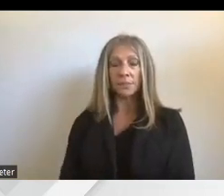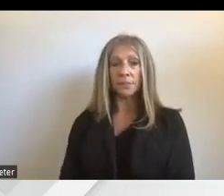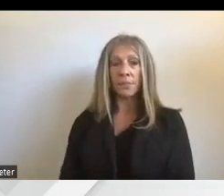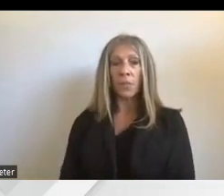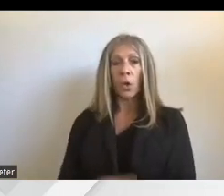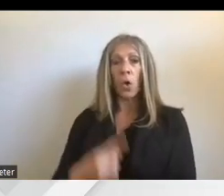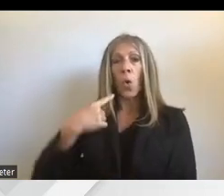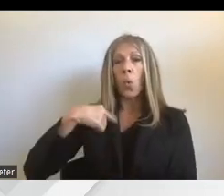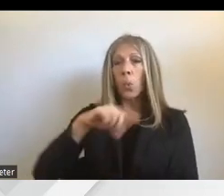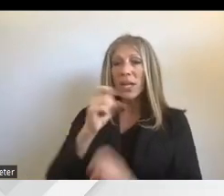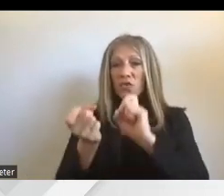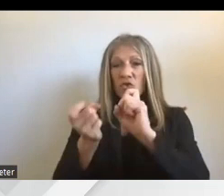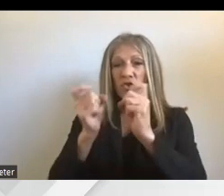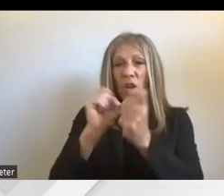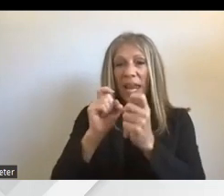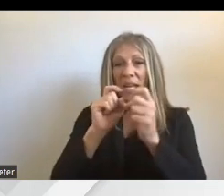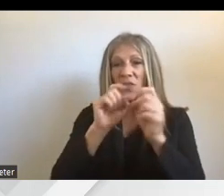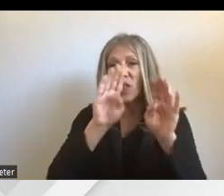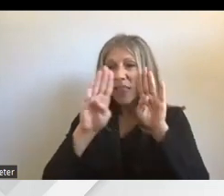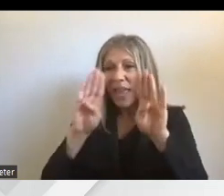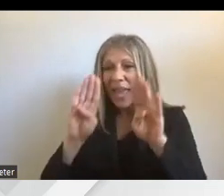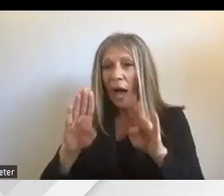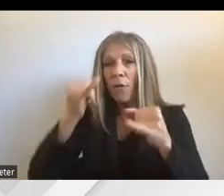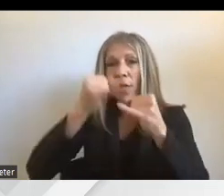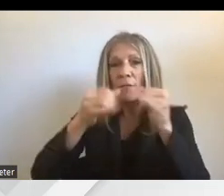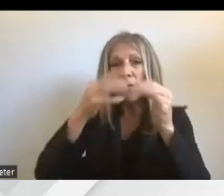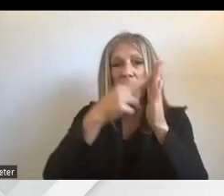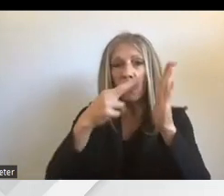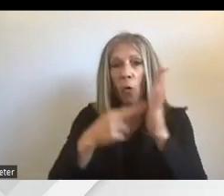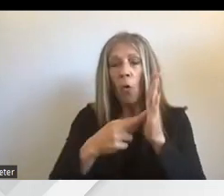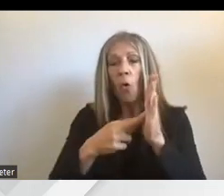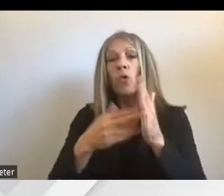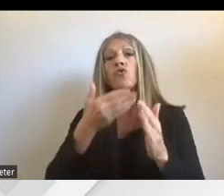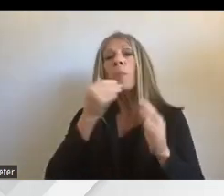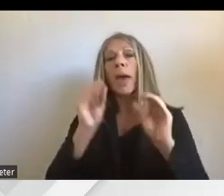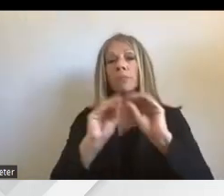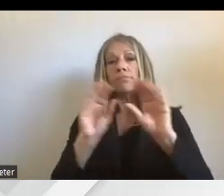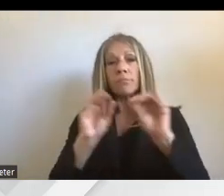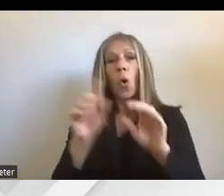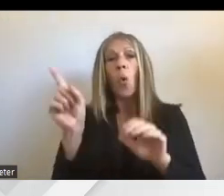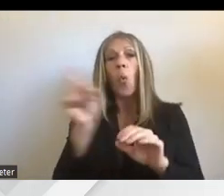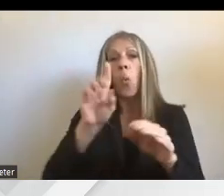We restructured the layout of the final rule to better articulate where curb ramps and